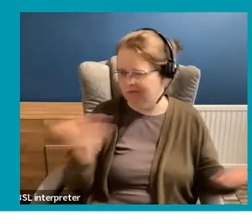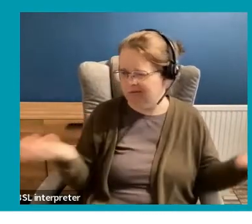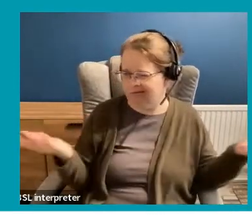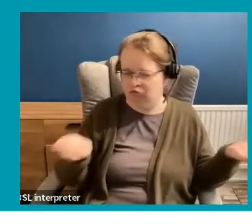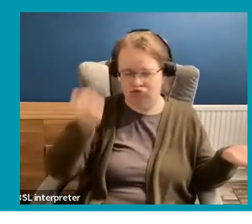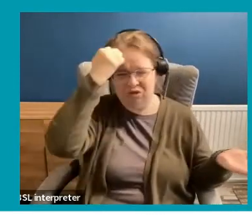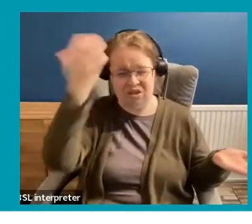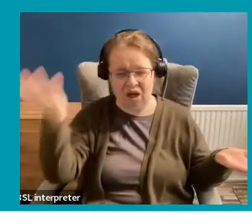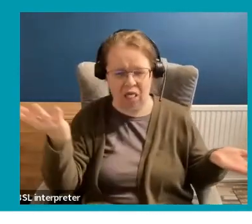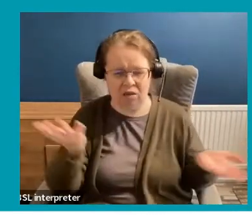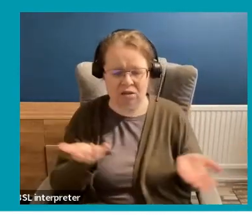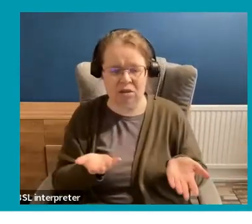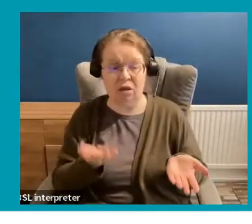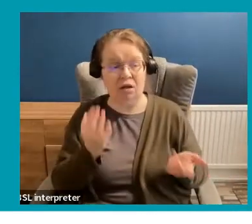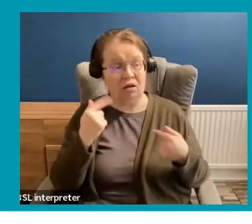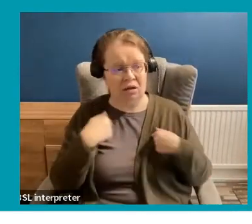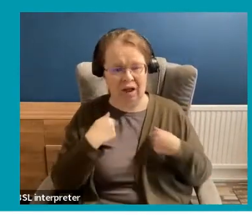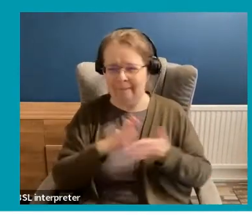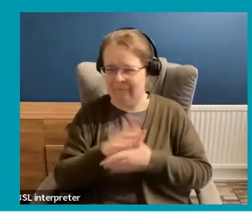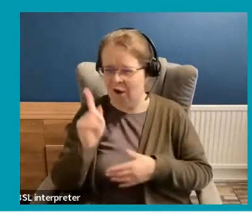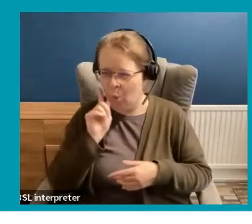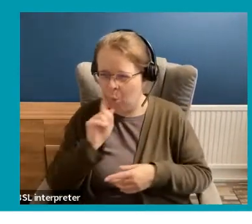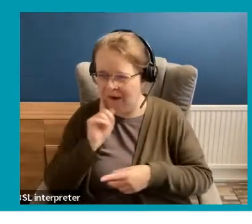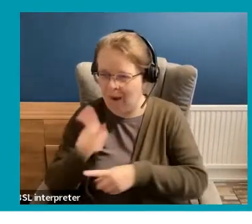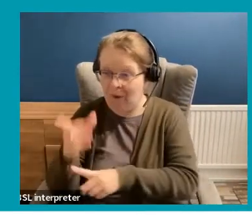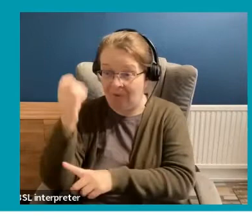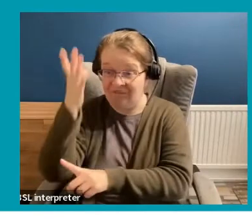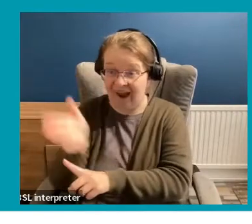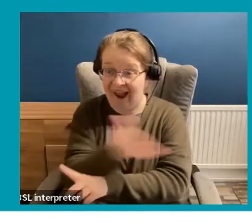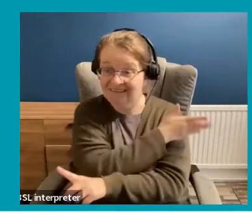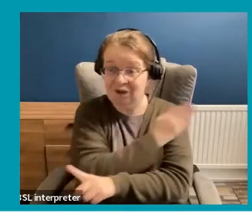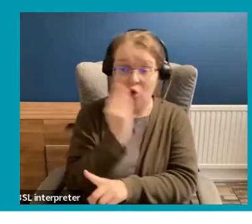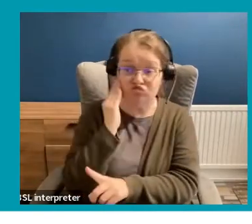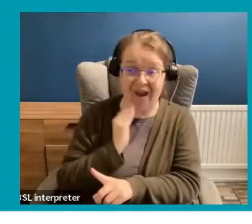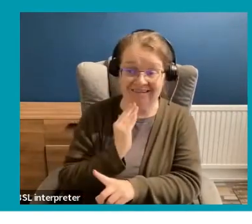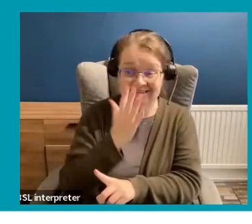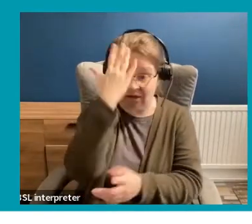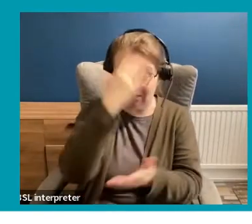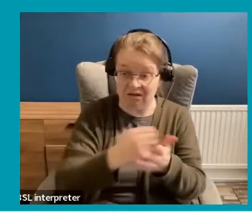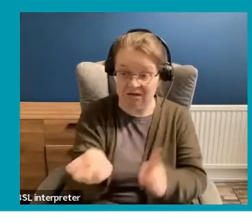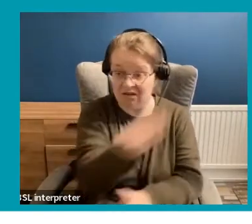Does it mean if you are women that you forget about everything and then you move on to disability.